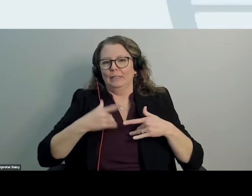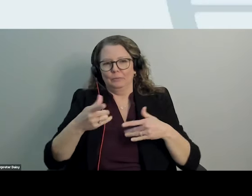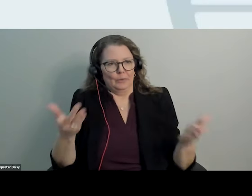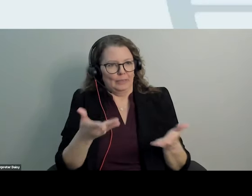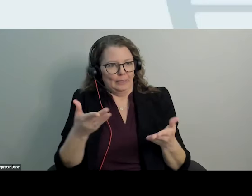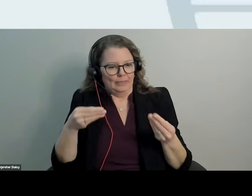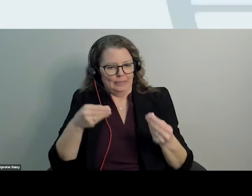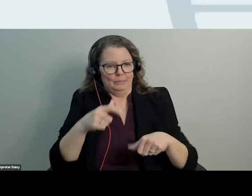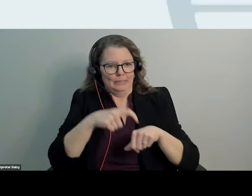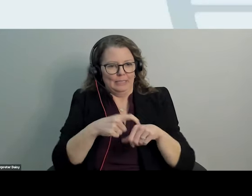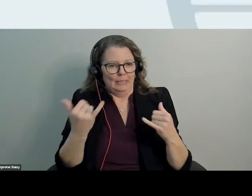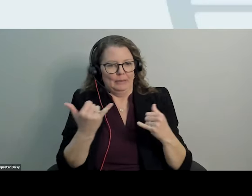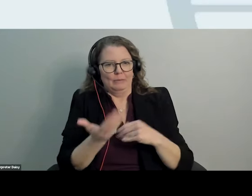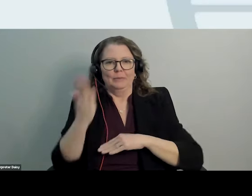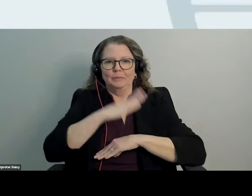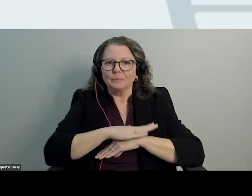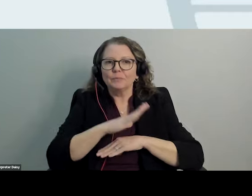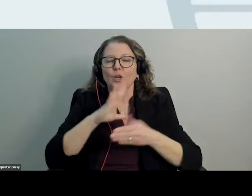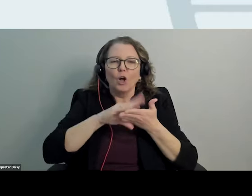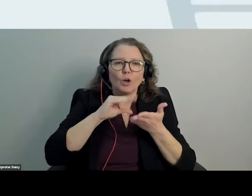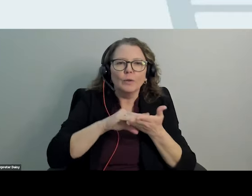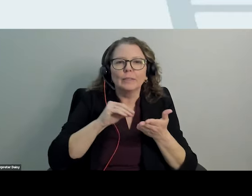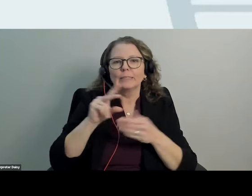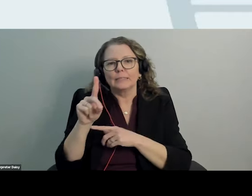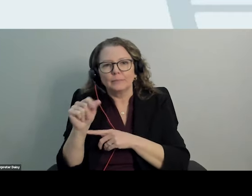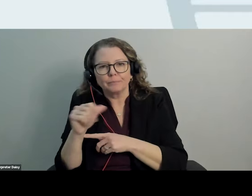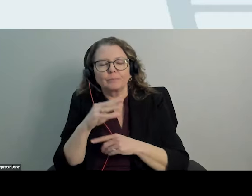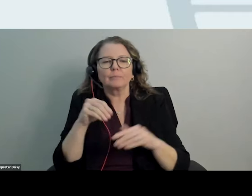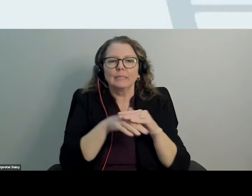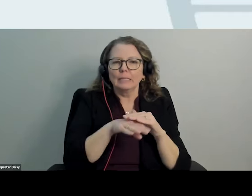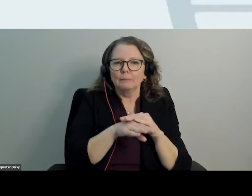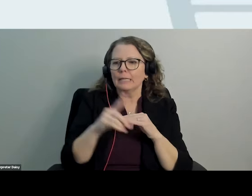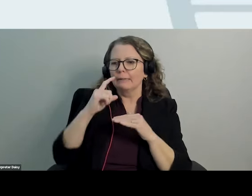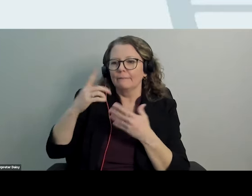to learn about disability and accessibility. We just concluded with the keynote speaker